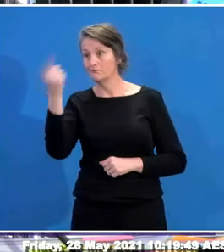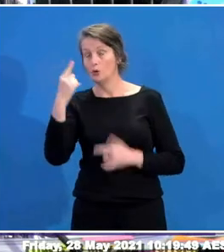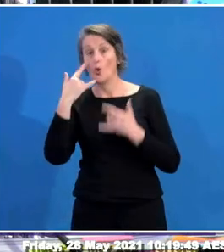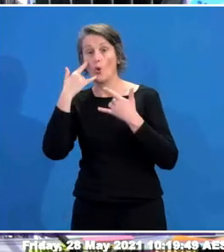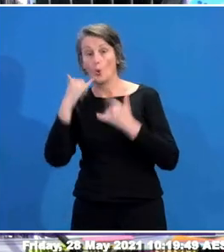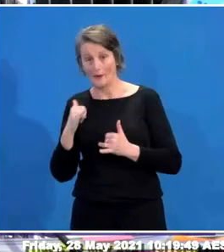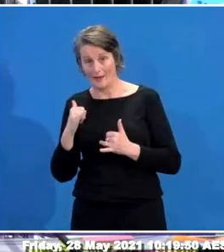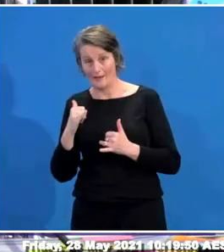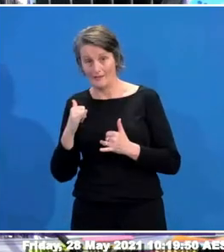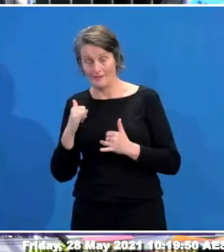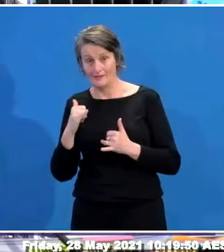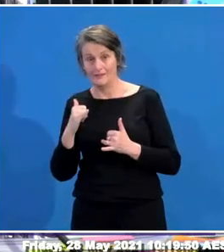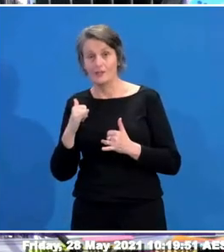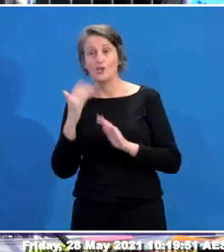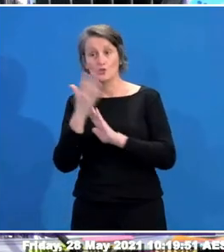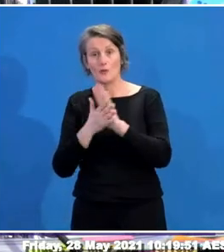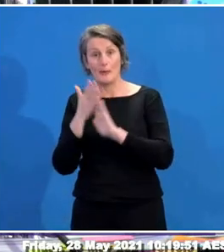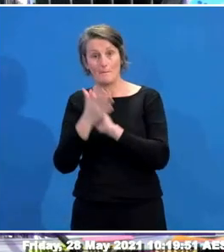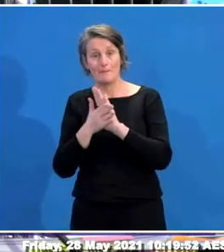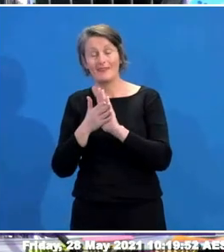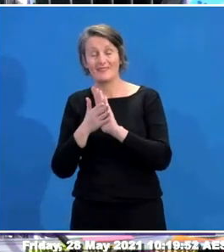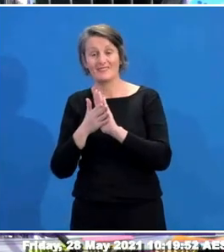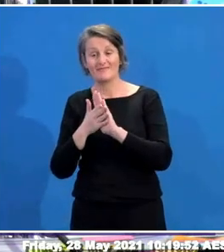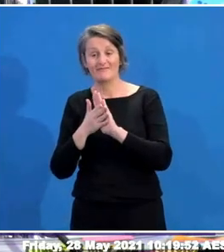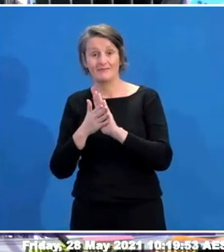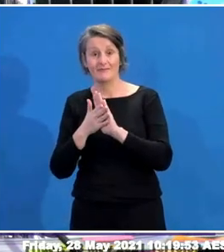lawyers so a claim for legal professional privilege could be made